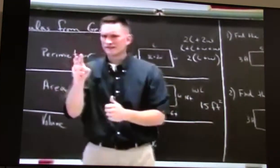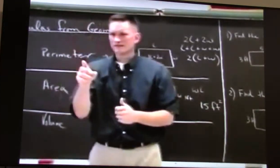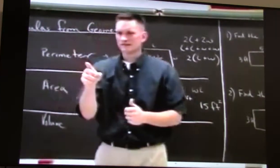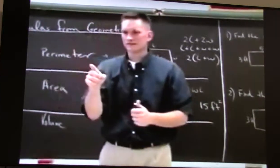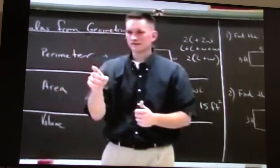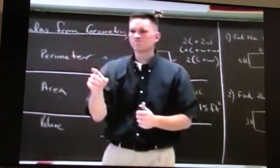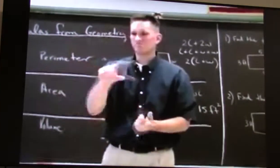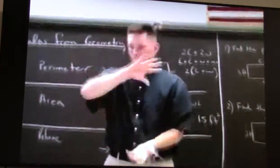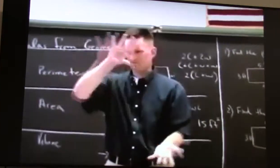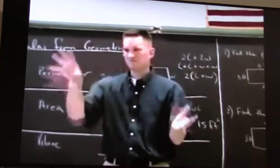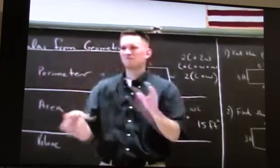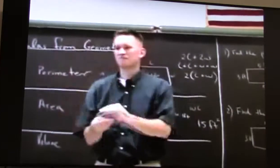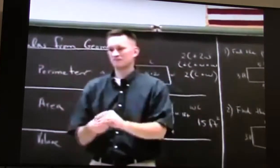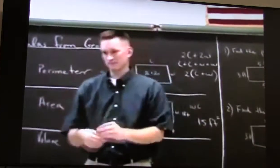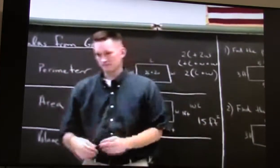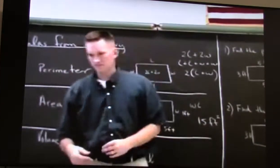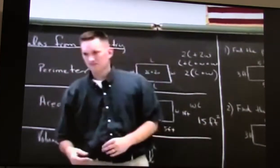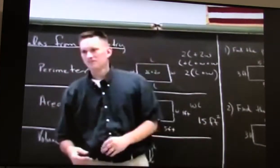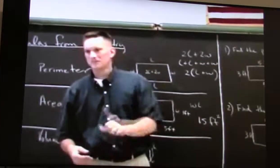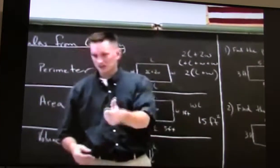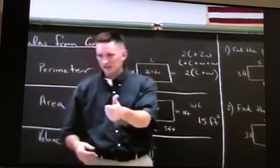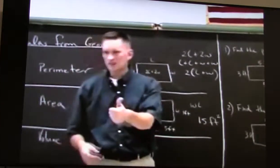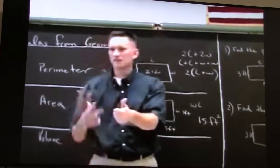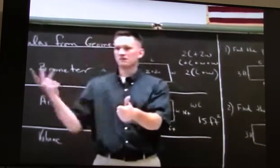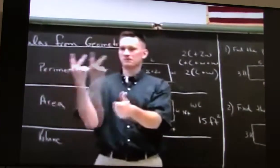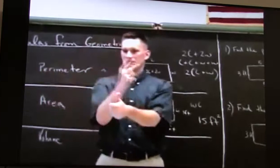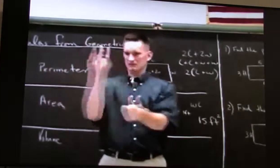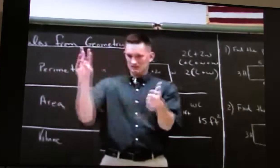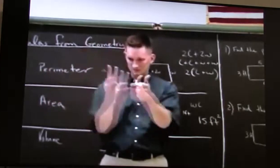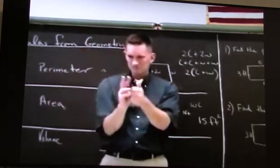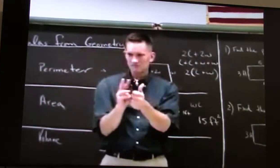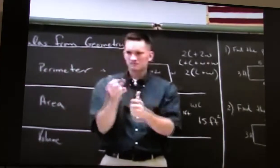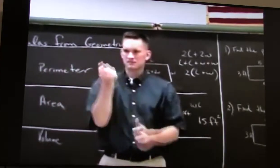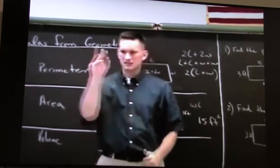how did you get that?